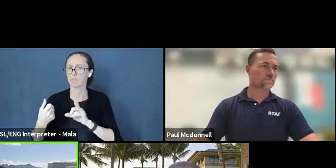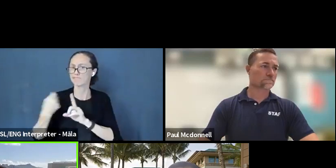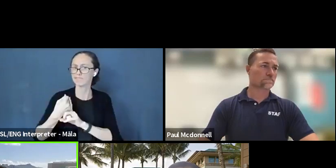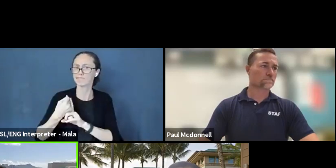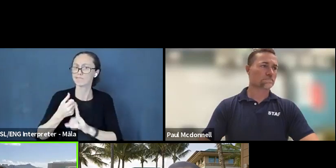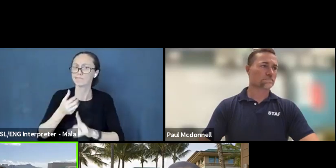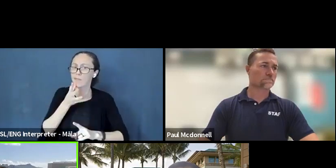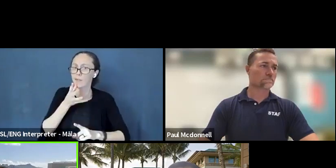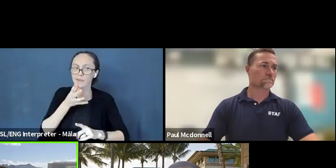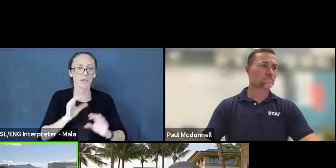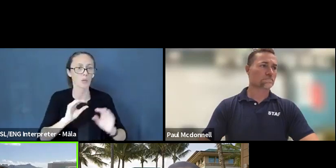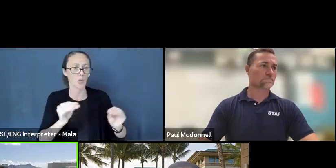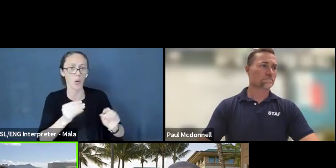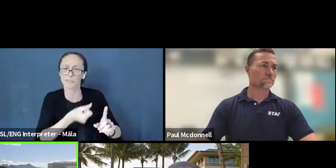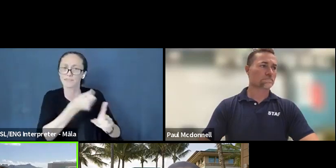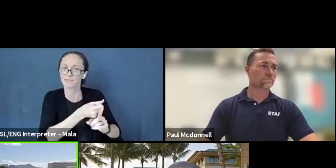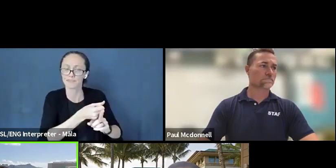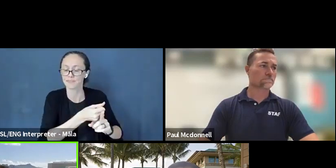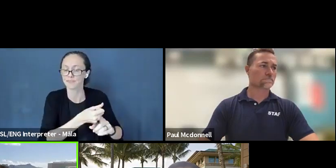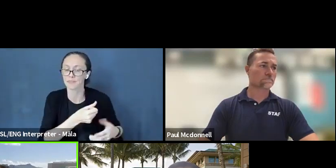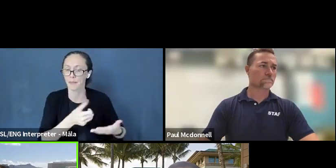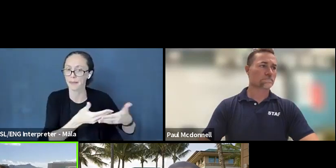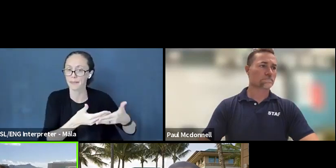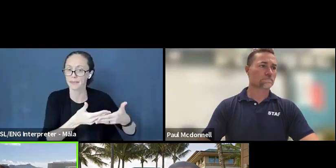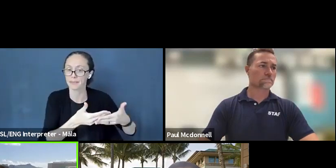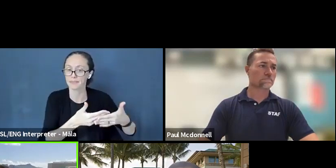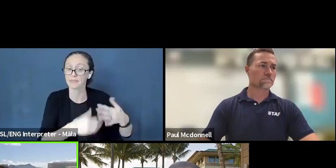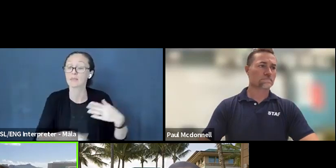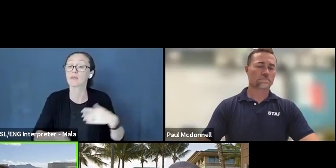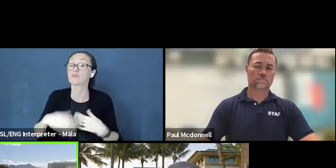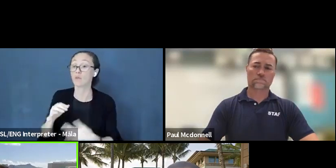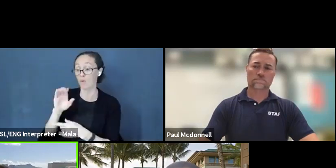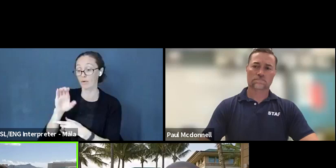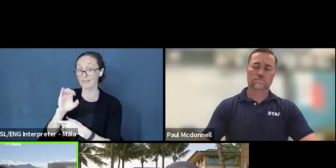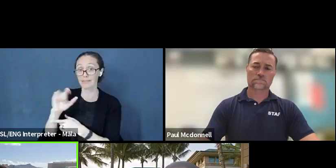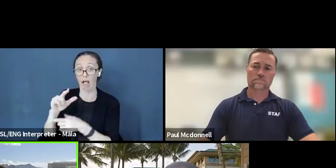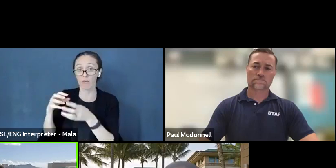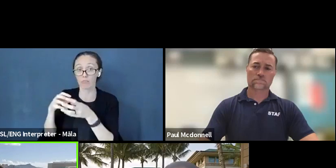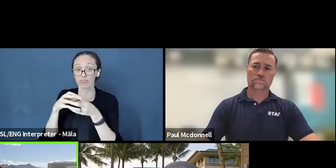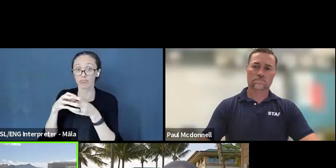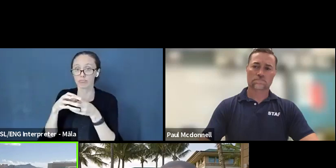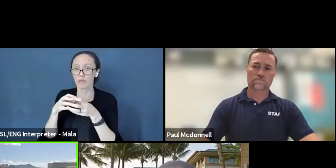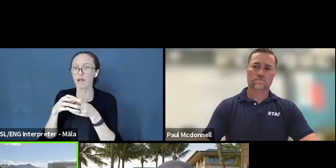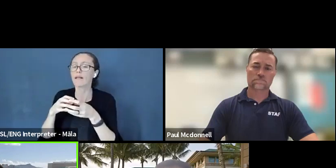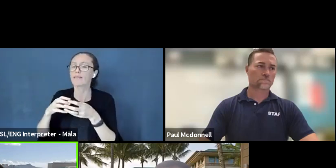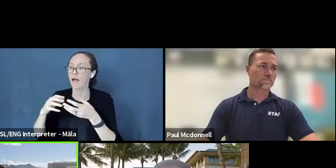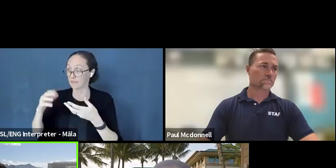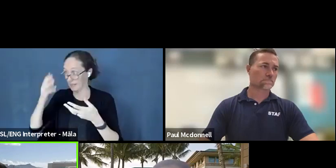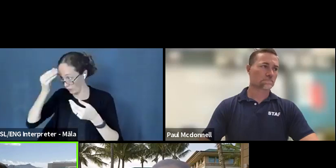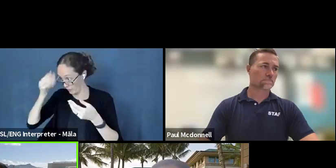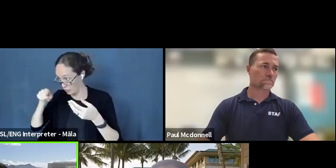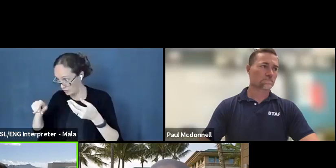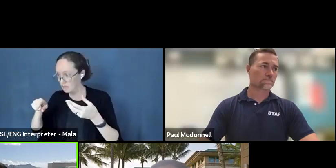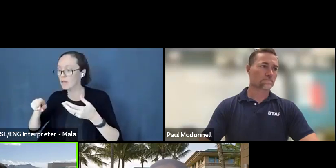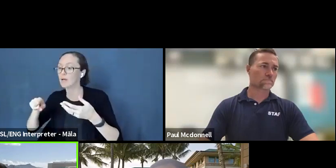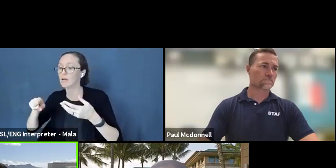Genetic information taken up by the cells, induce your immune response for you to be